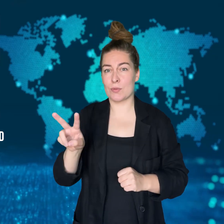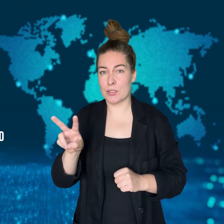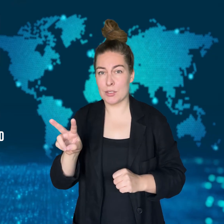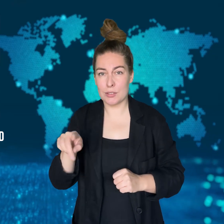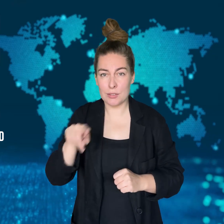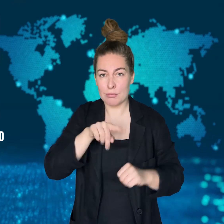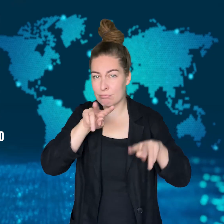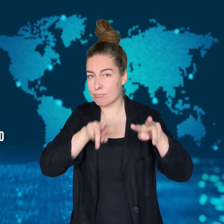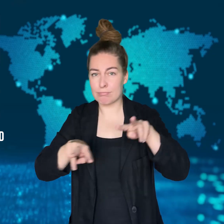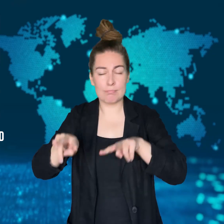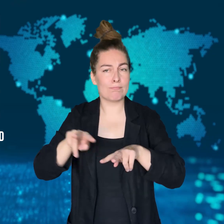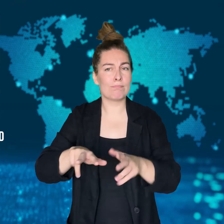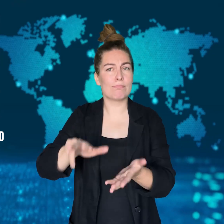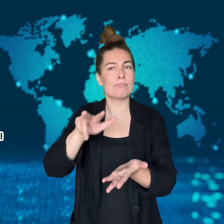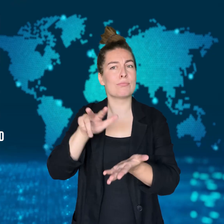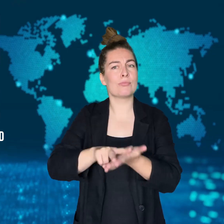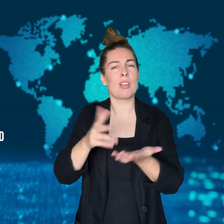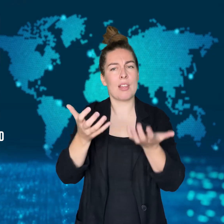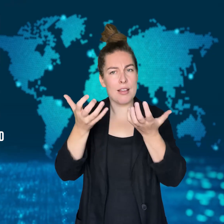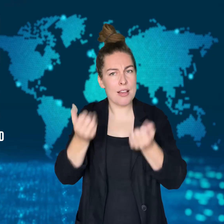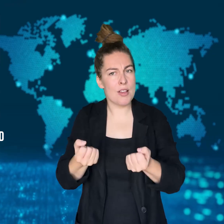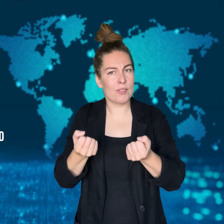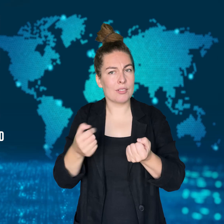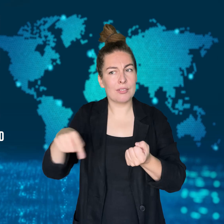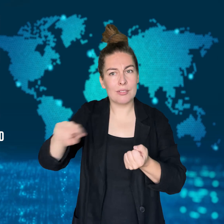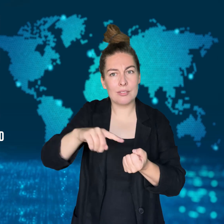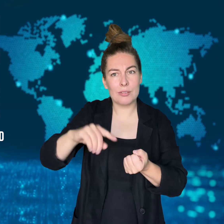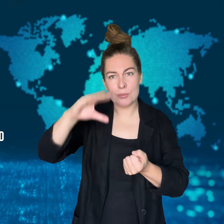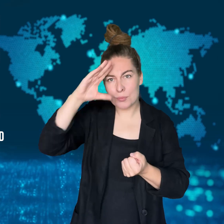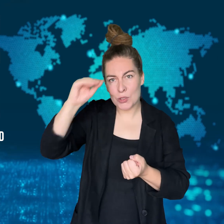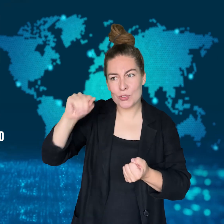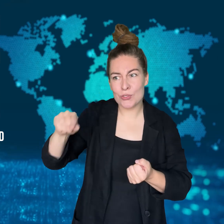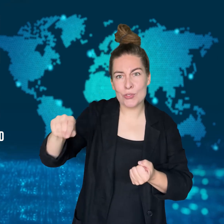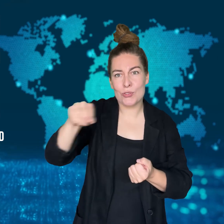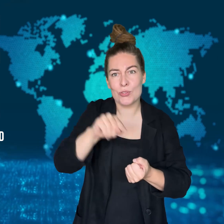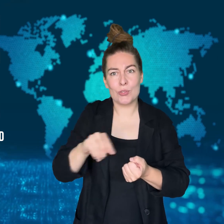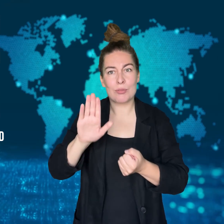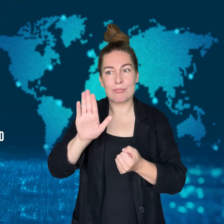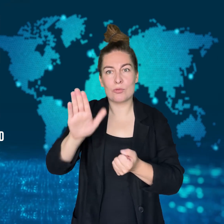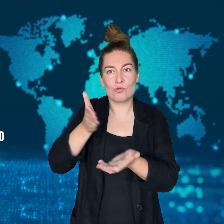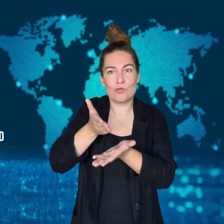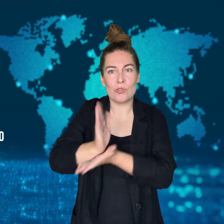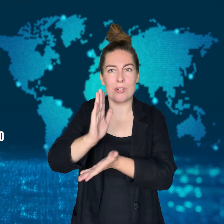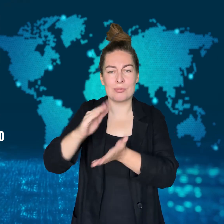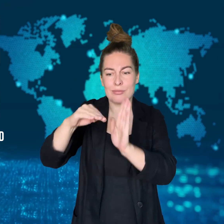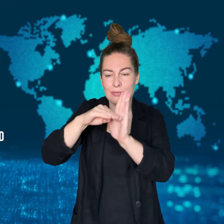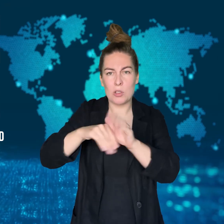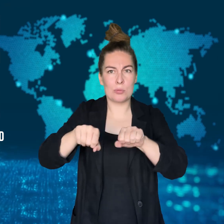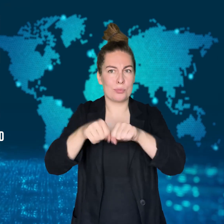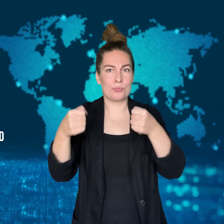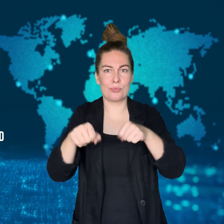Australia's Federal Court before any money is paid.